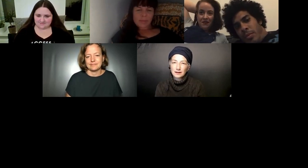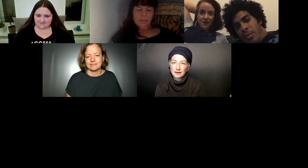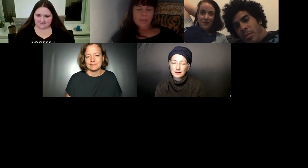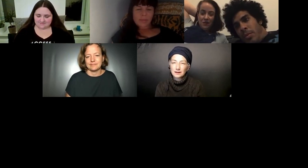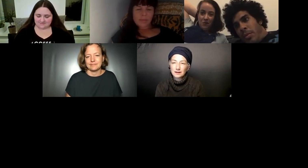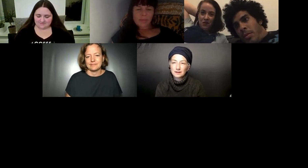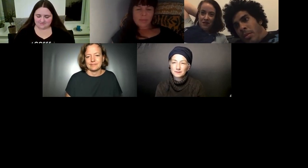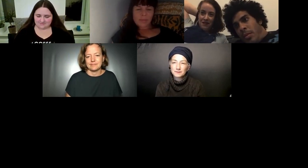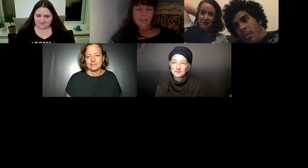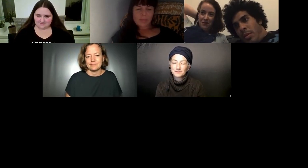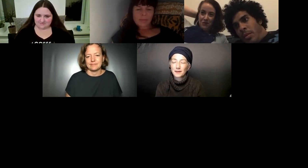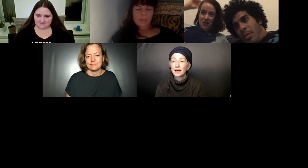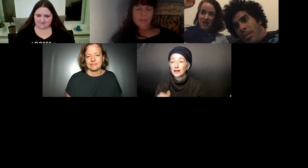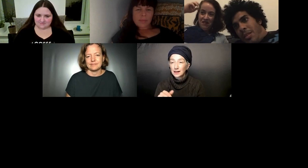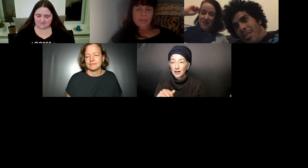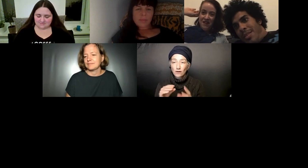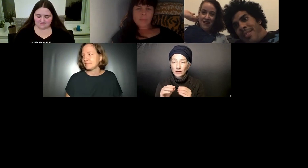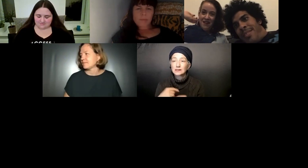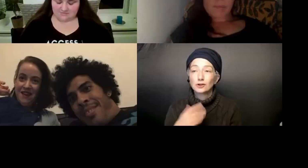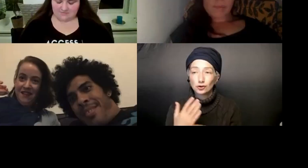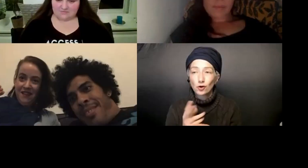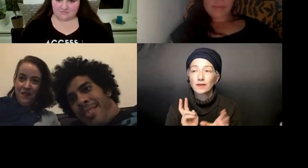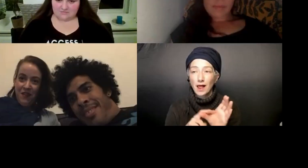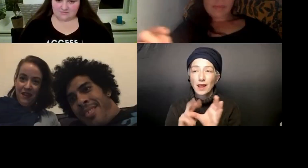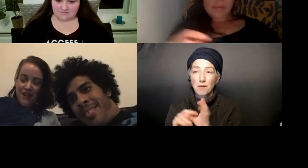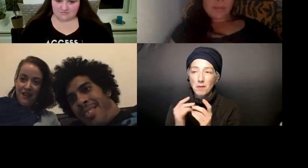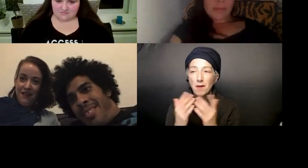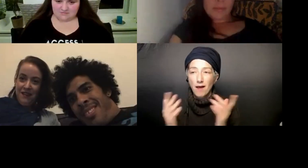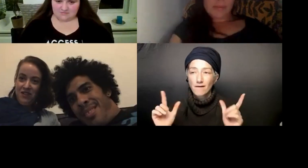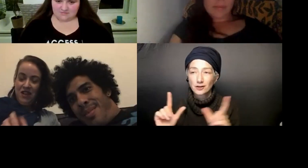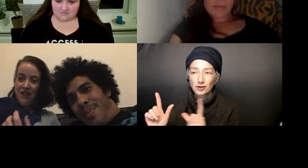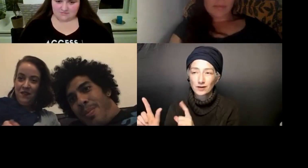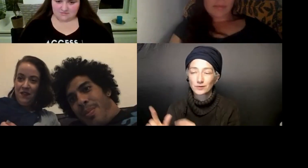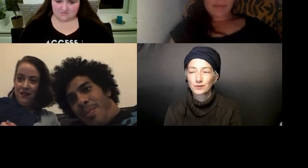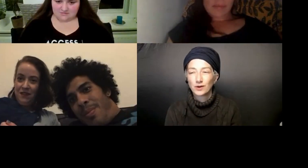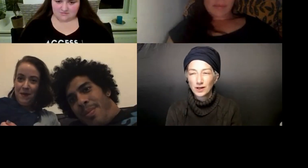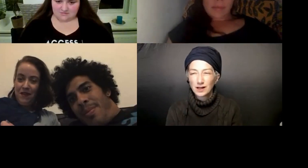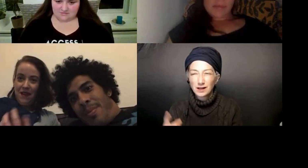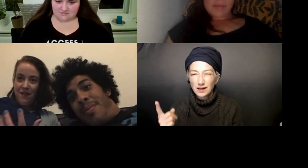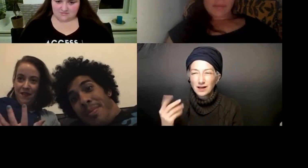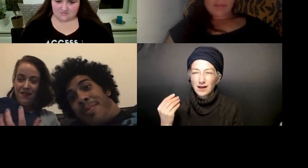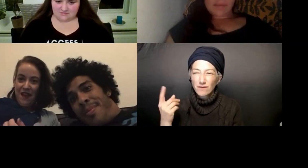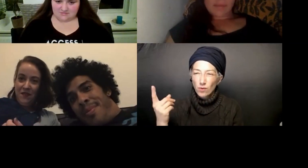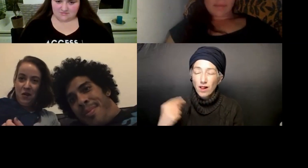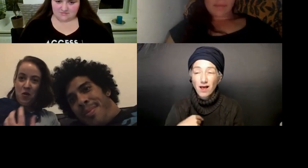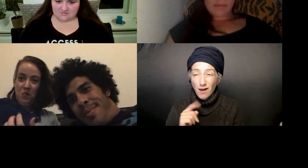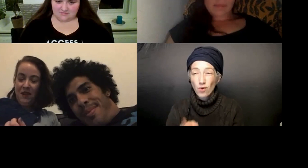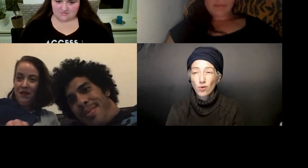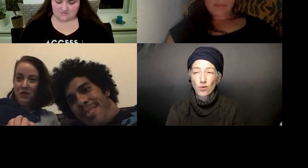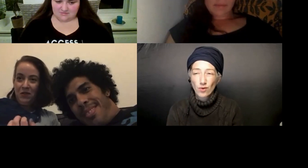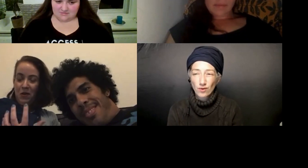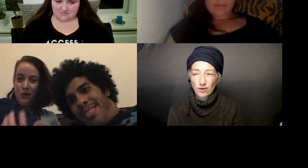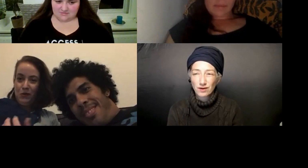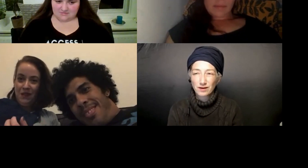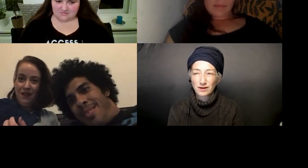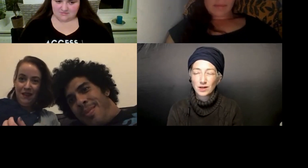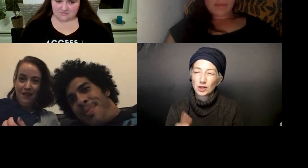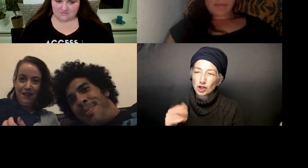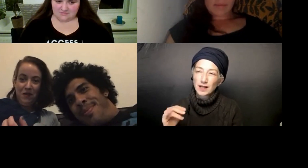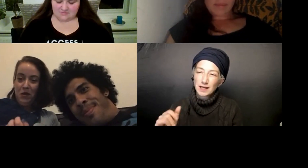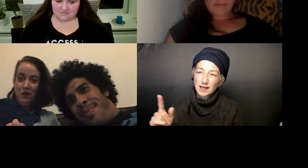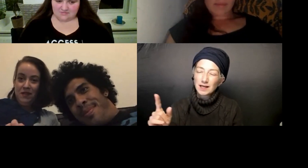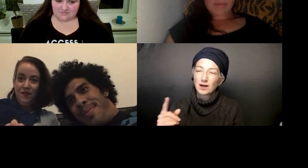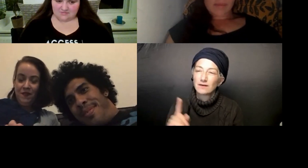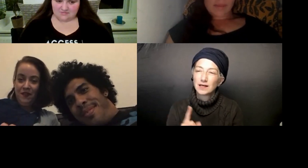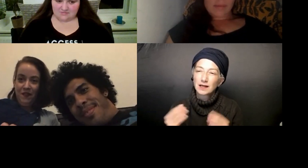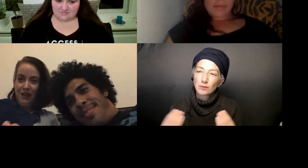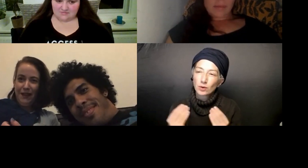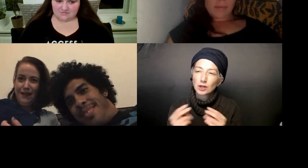of this conference and I also share the feeling that Jenny feels about like kind of a homely or cozy community feeling